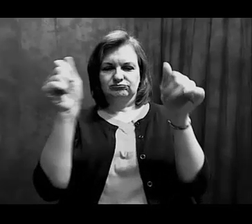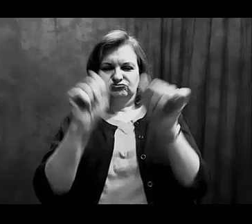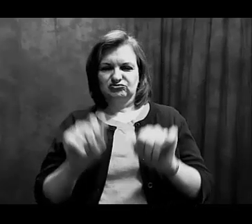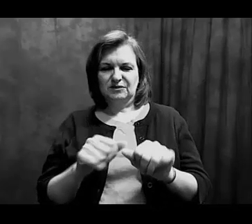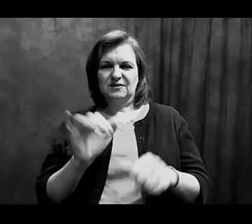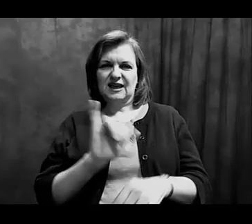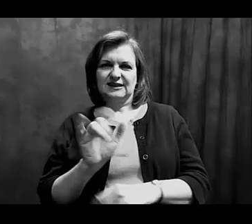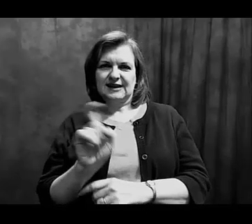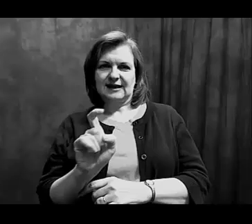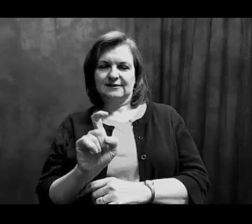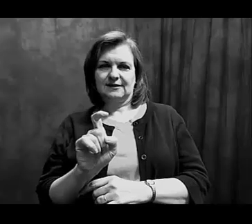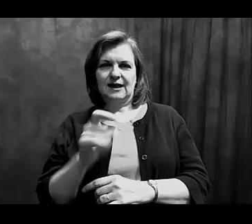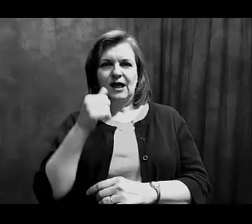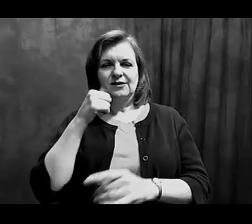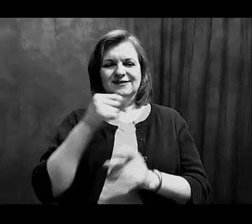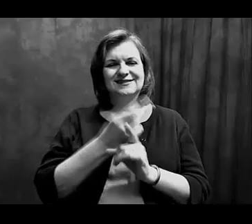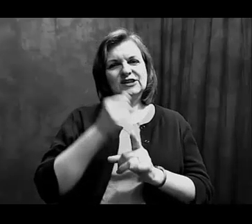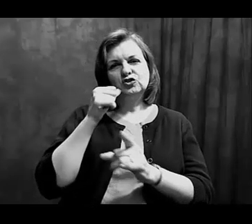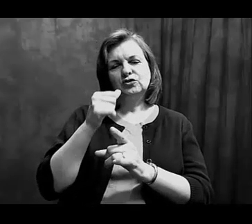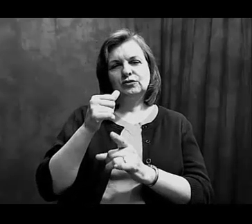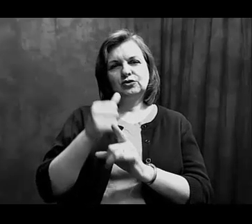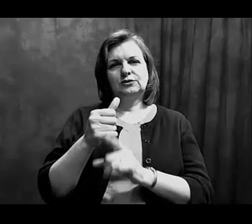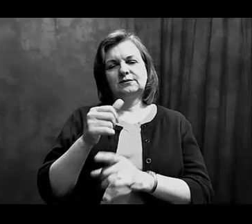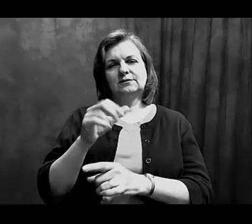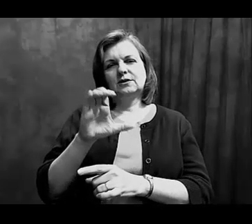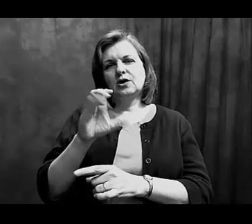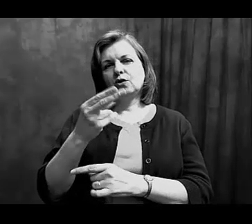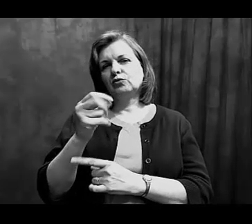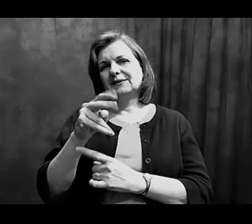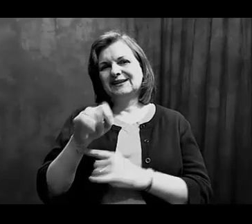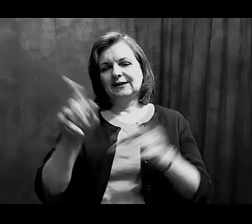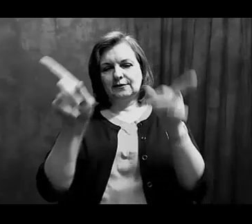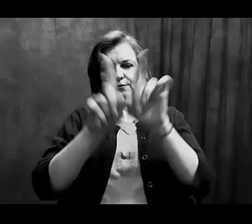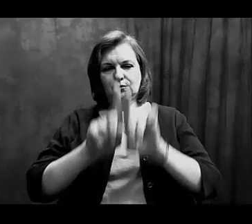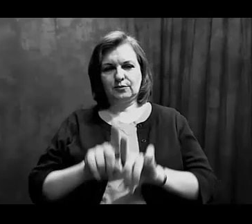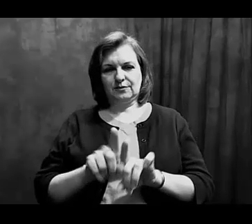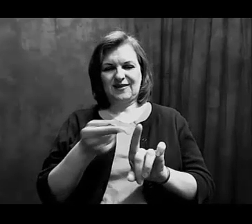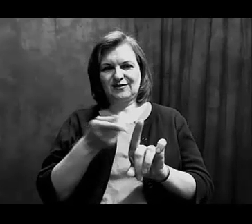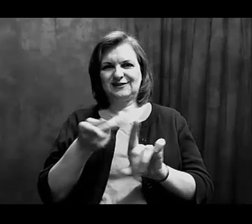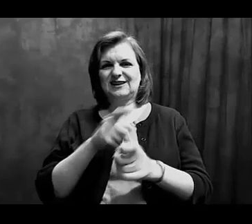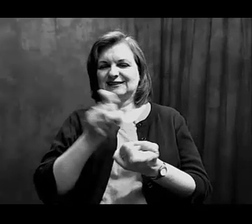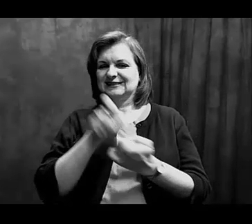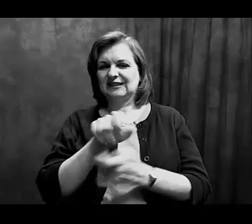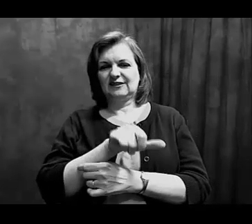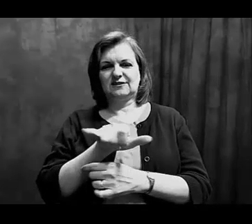they are in their sister chromatid - replicated state. they better be! we went through DNA synthesis!